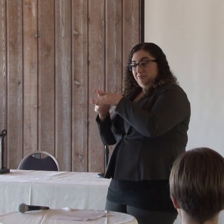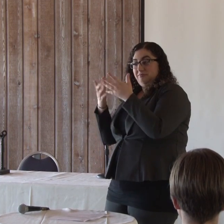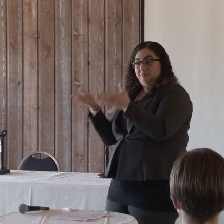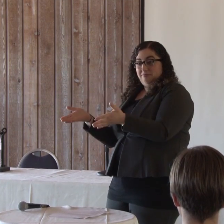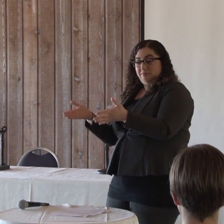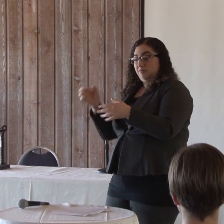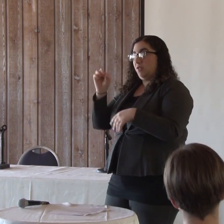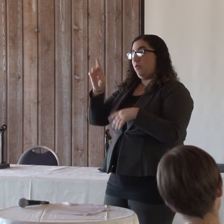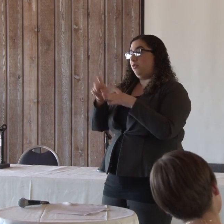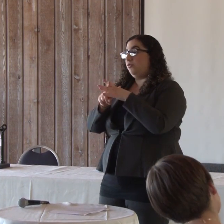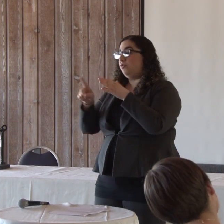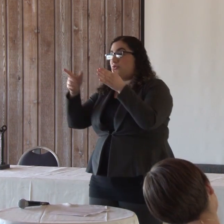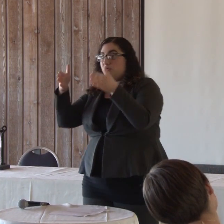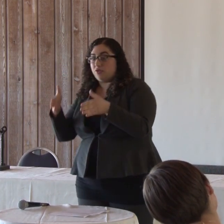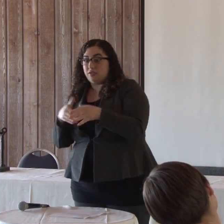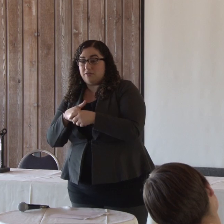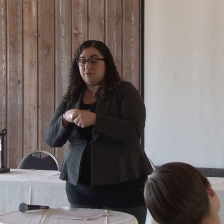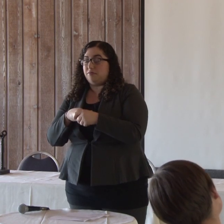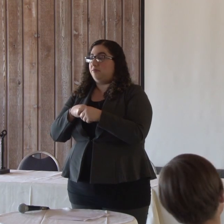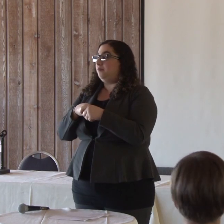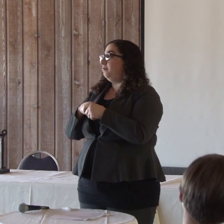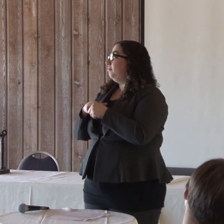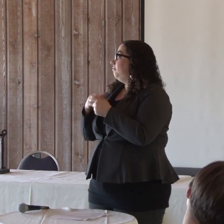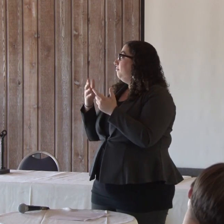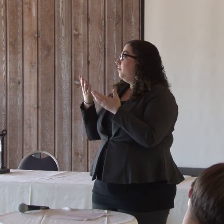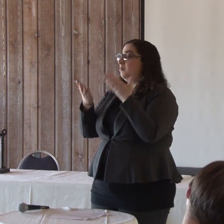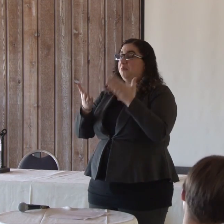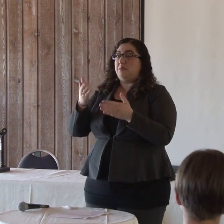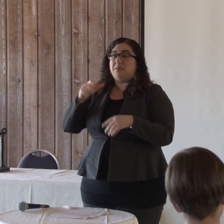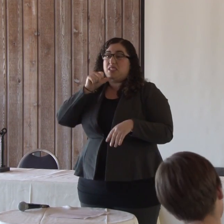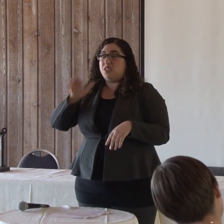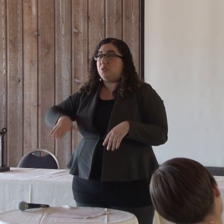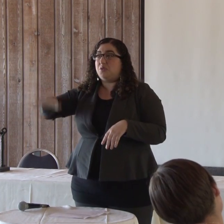Let me go back a little bit. We may have a client who comes from another country.